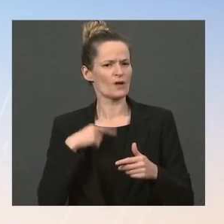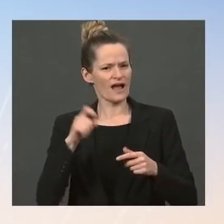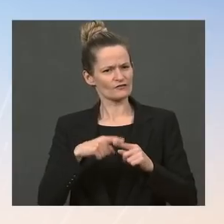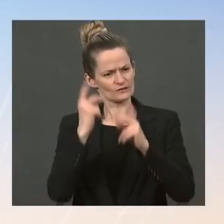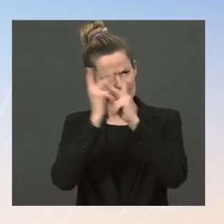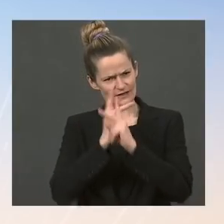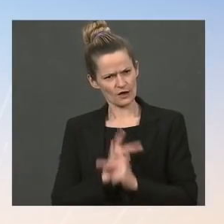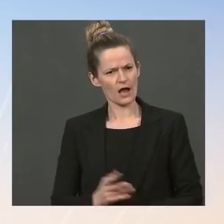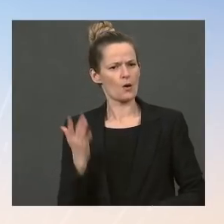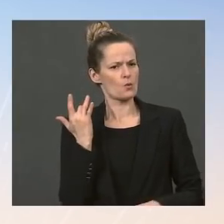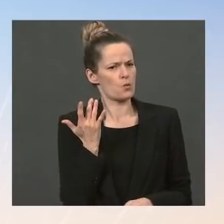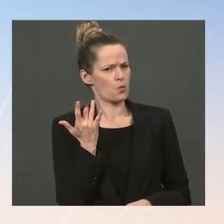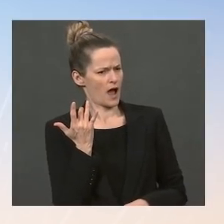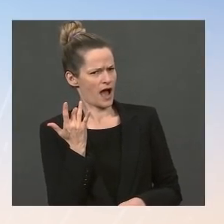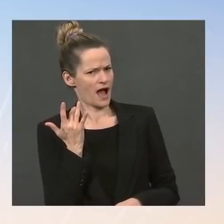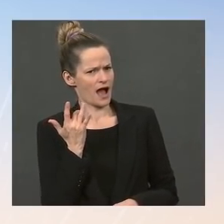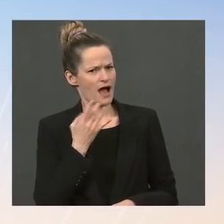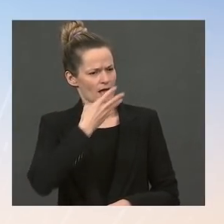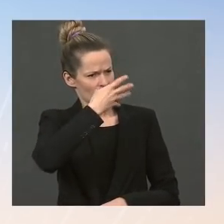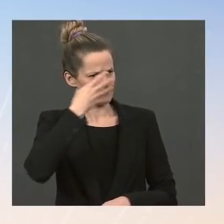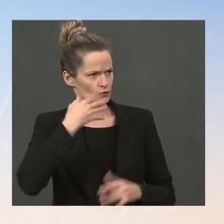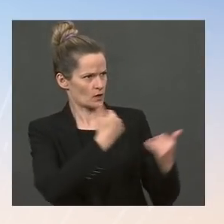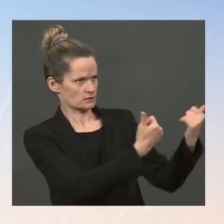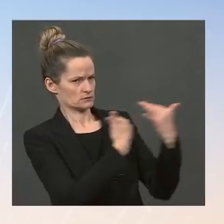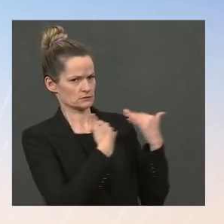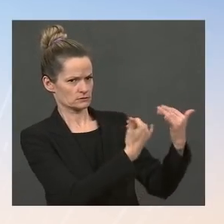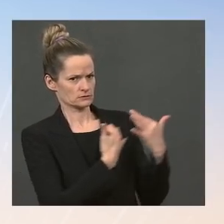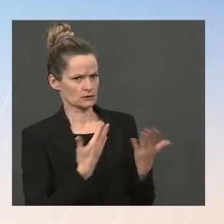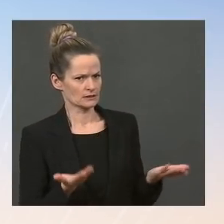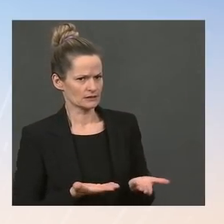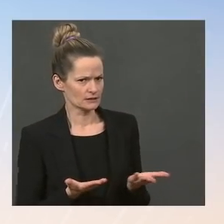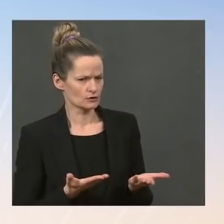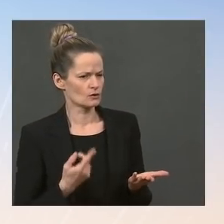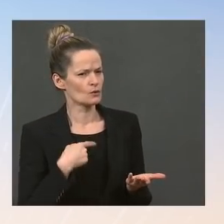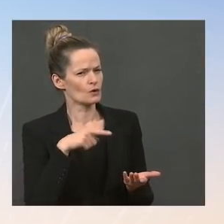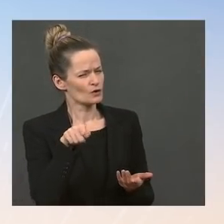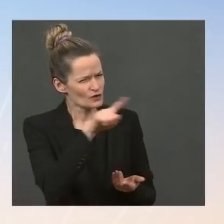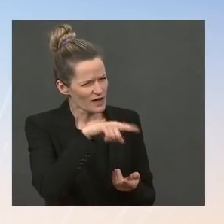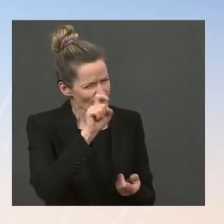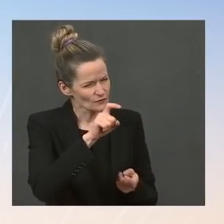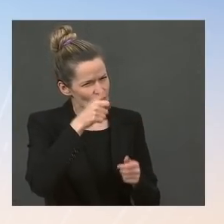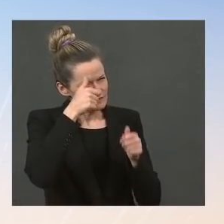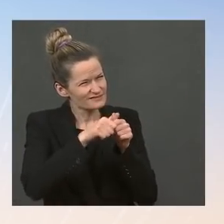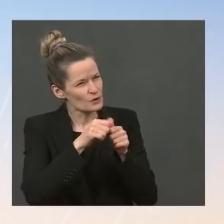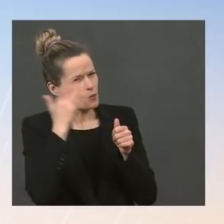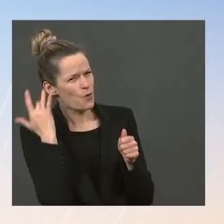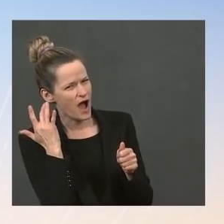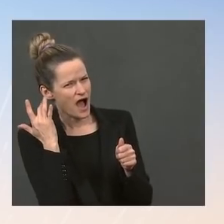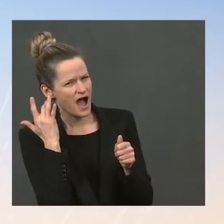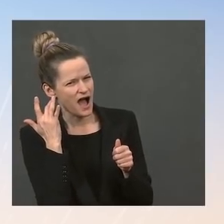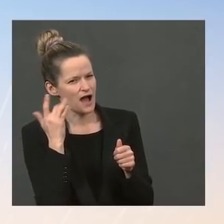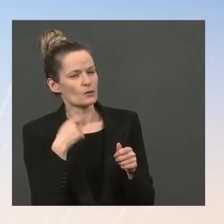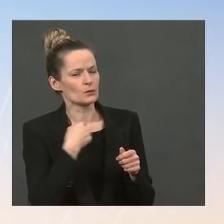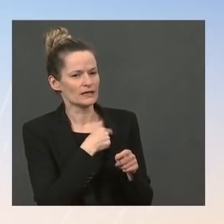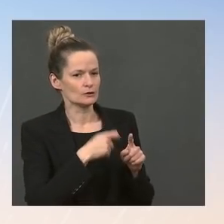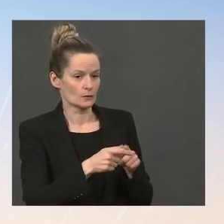strengthen collaborative migration management efforts in the region, and effectively secure our borders. We feel we've maken [sic]